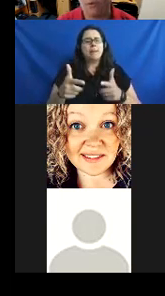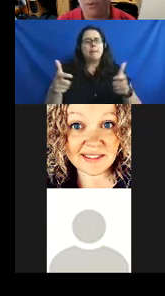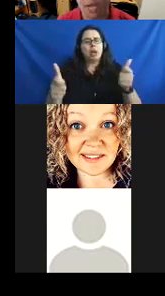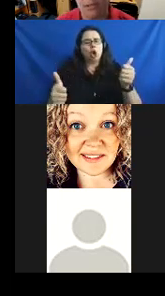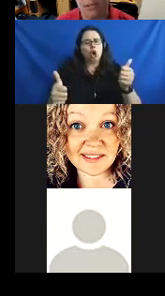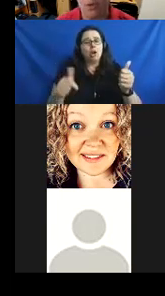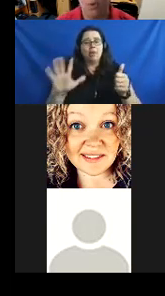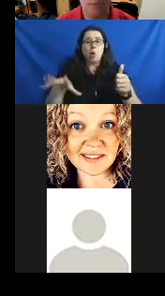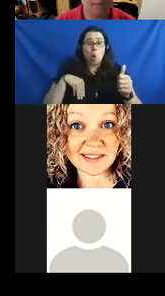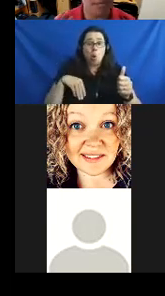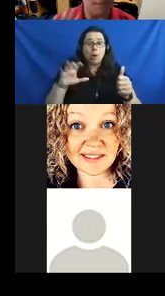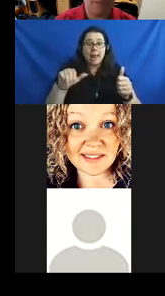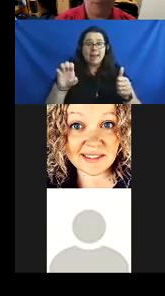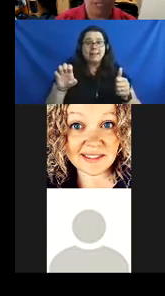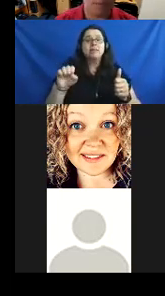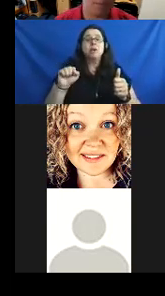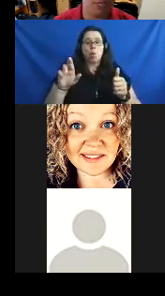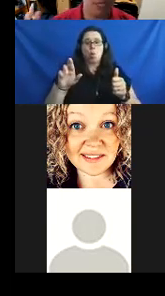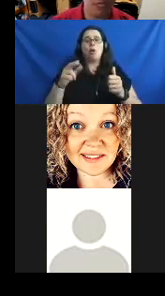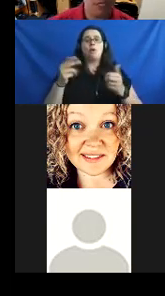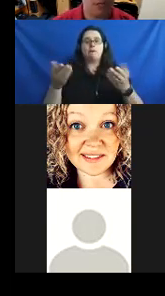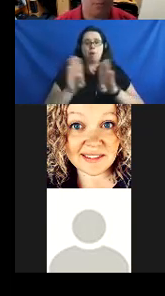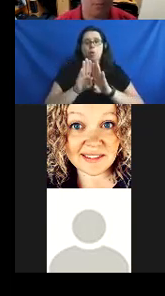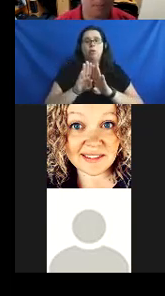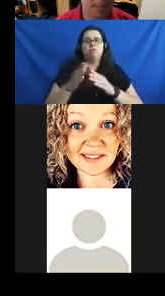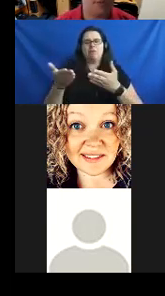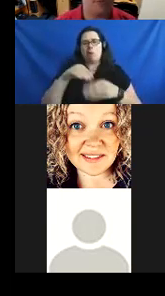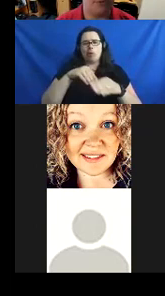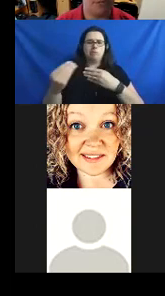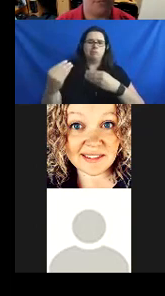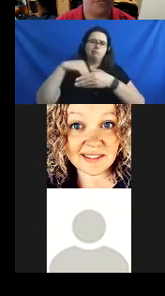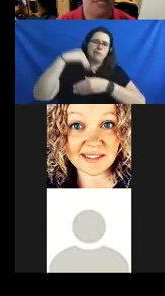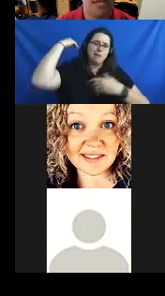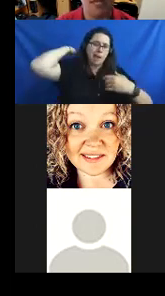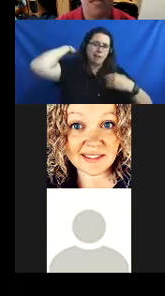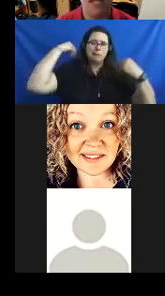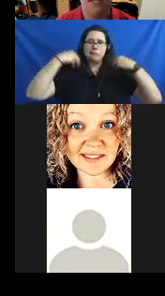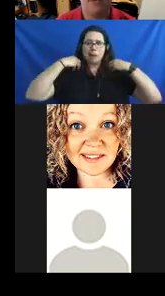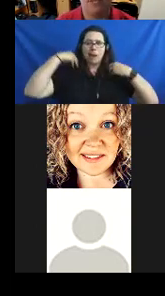OWN CASE OR FOLDED UP AND PUT IN A BACKPACK, SOMETHING LIKE THAT.